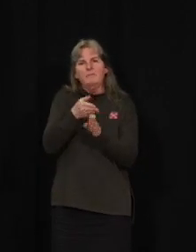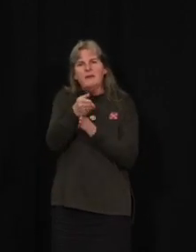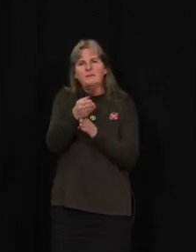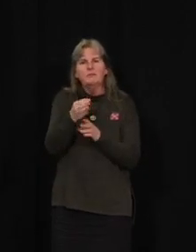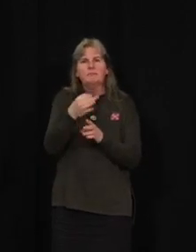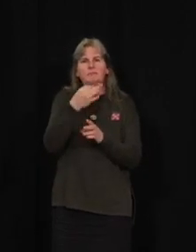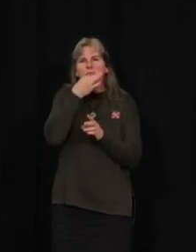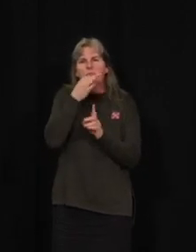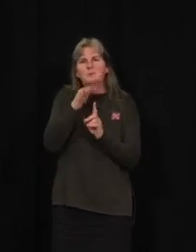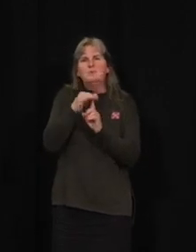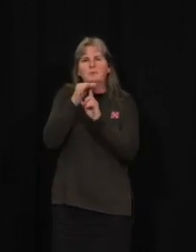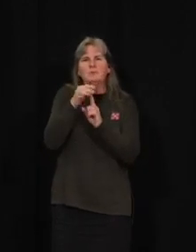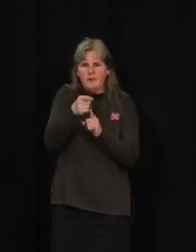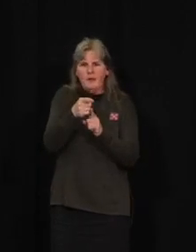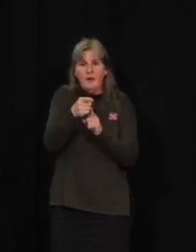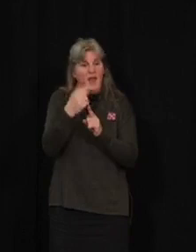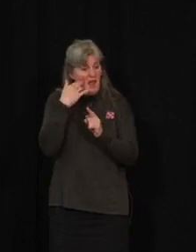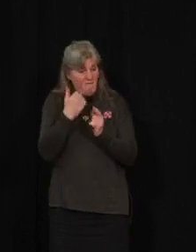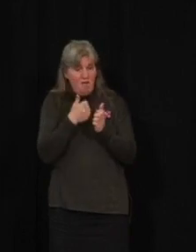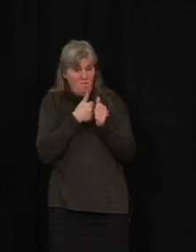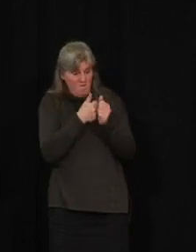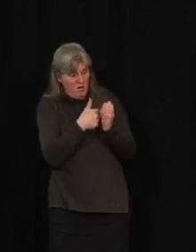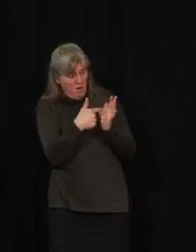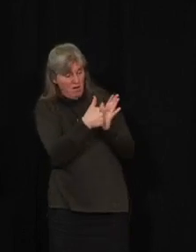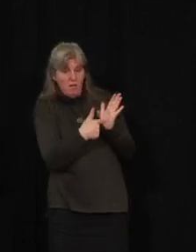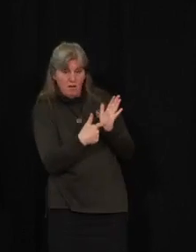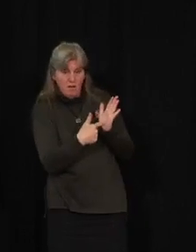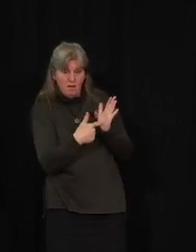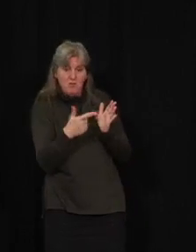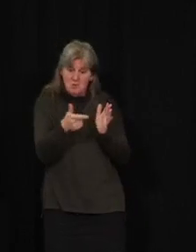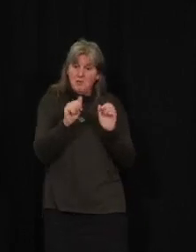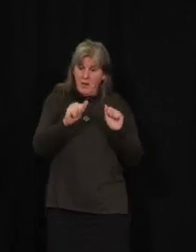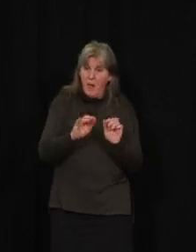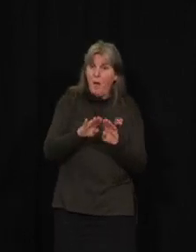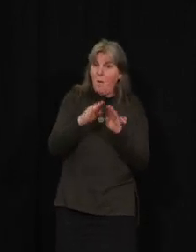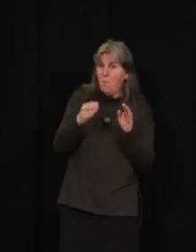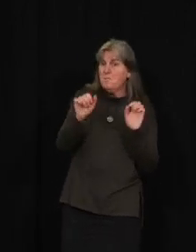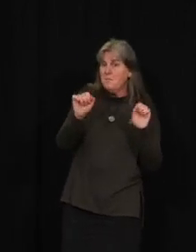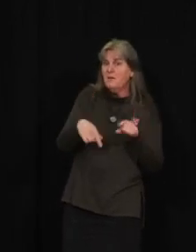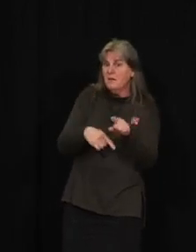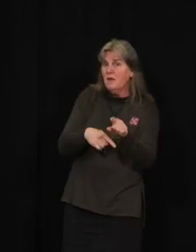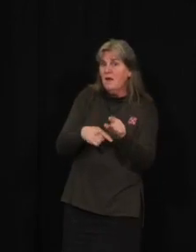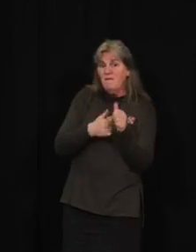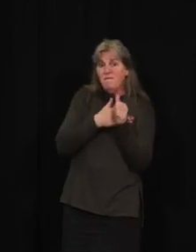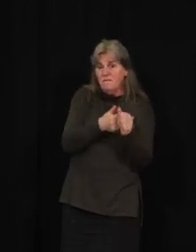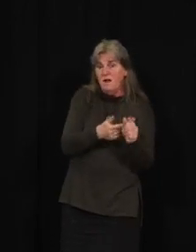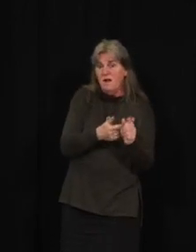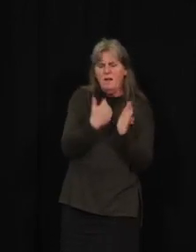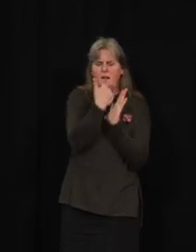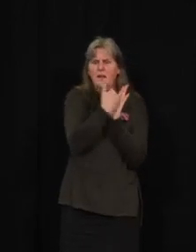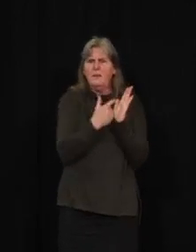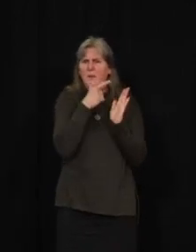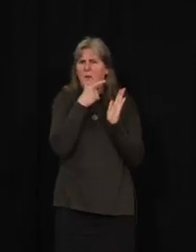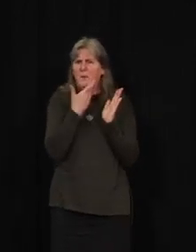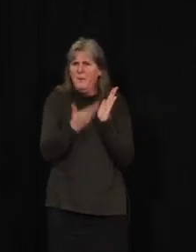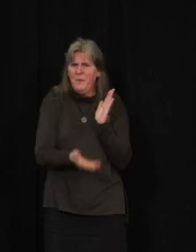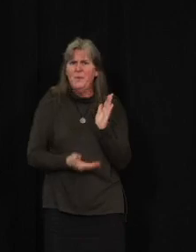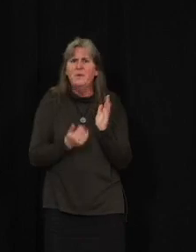they can reopen if they had to close down. This list includes registered massage therapists,